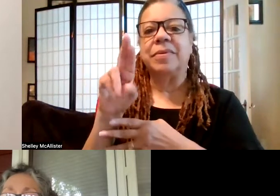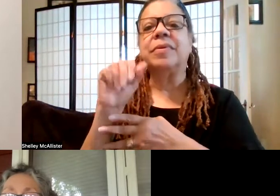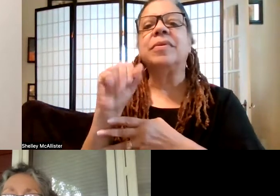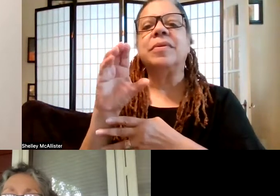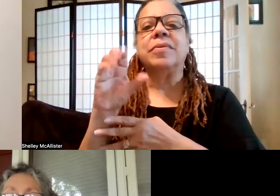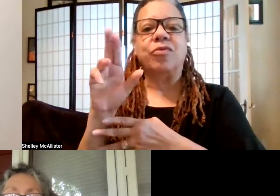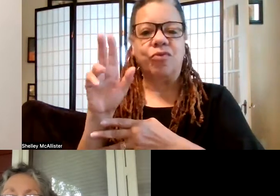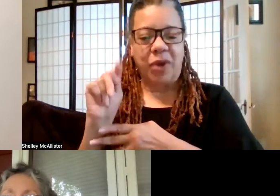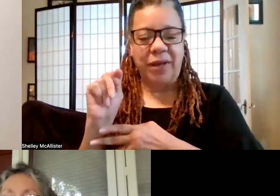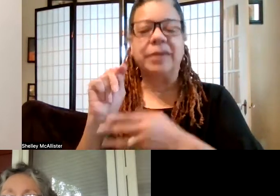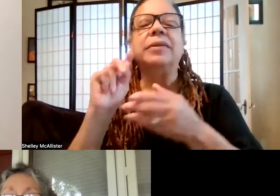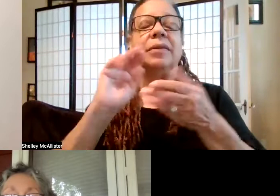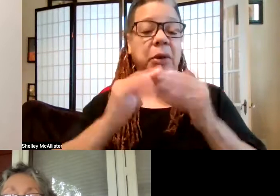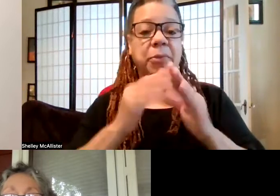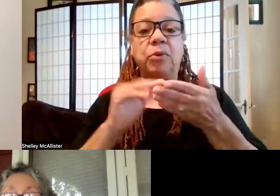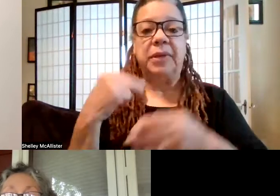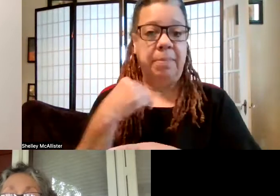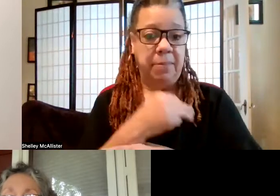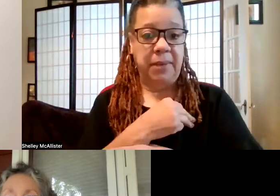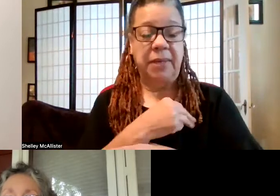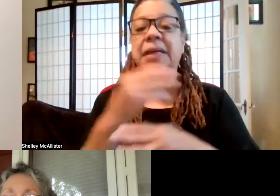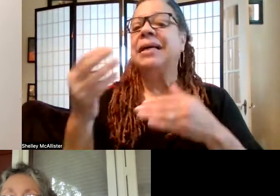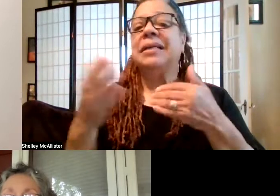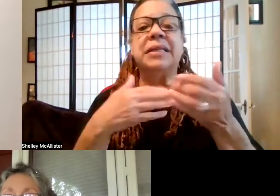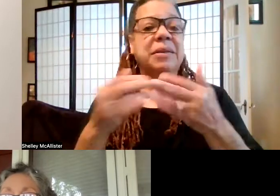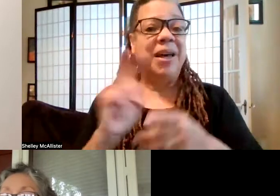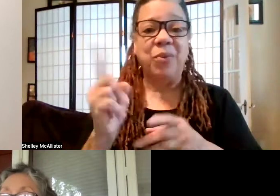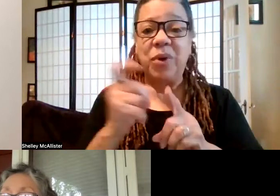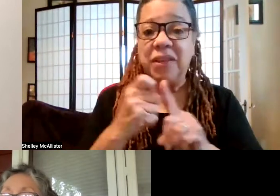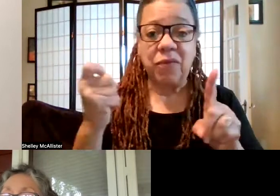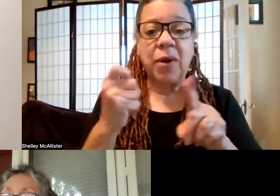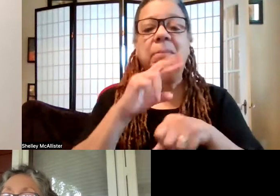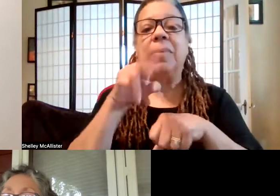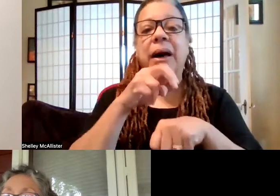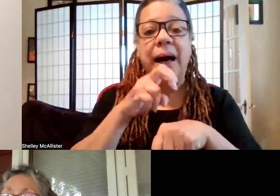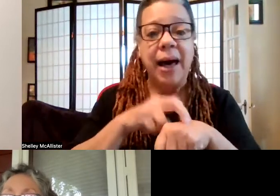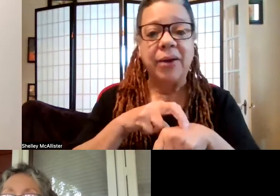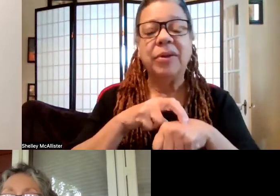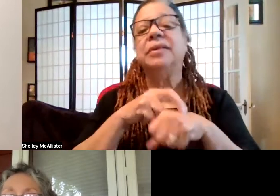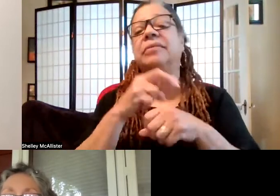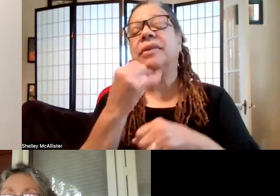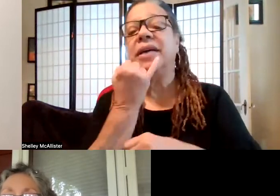whether they or their families are from Ireland or Israel, Cuba or Cambodia, China, Hong Kong,